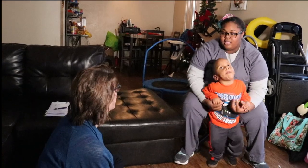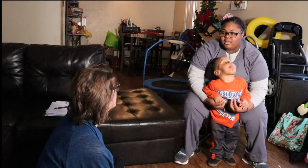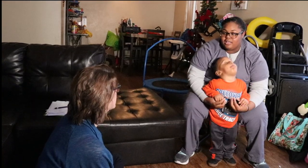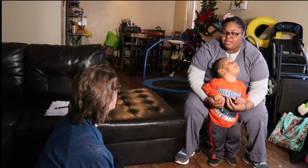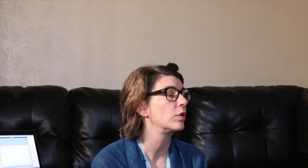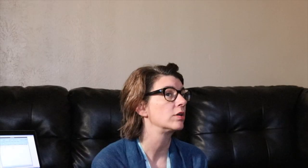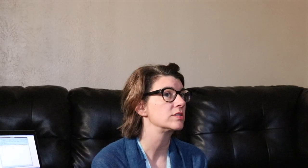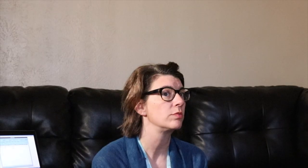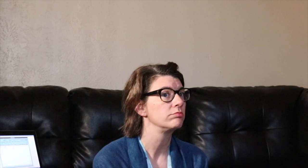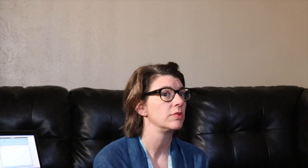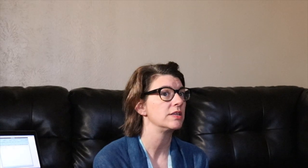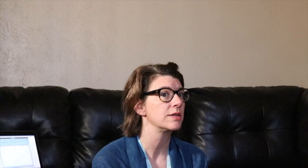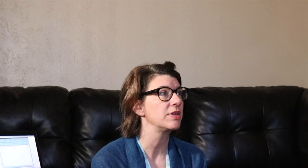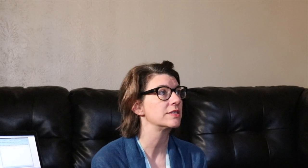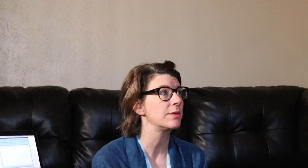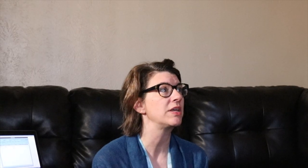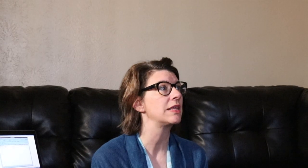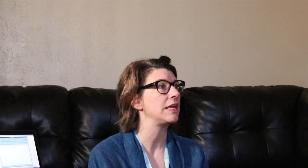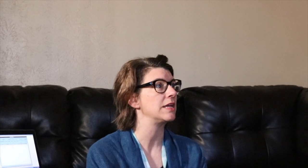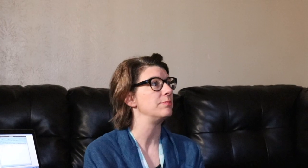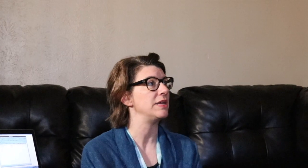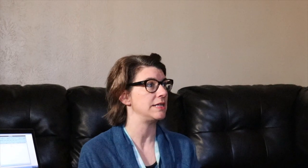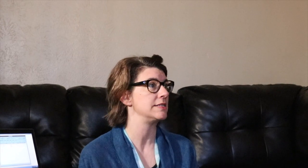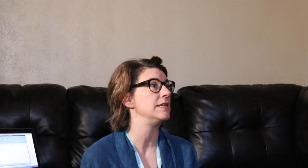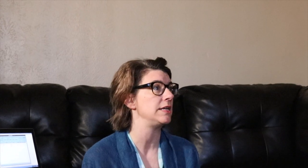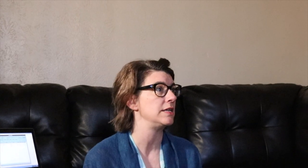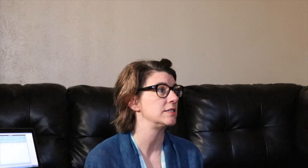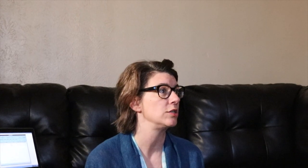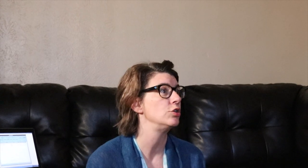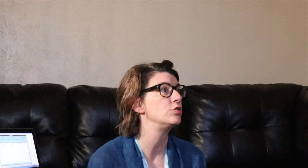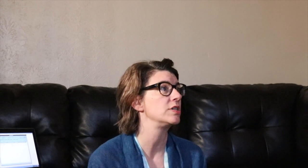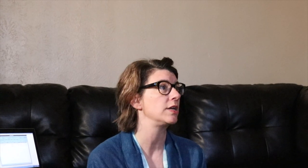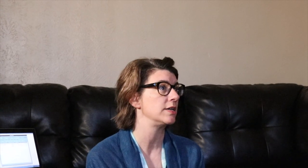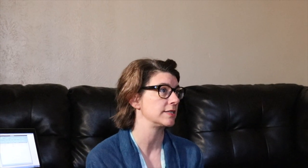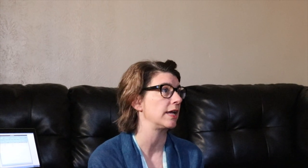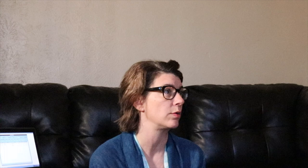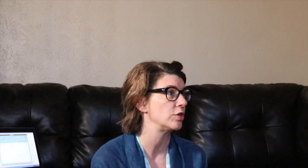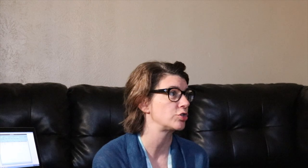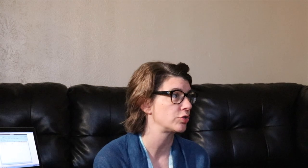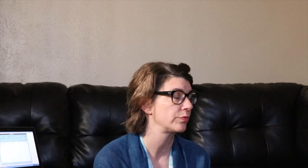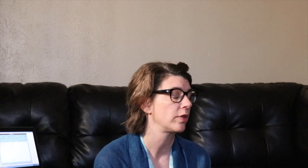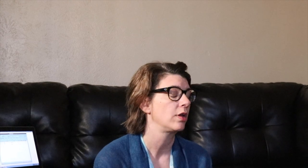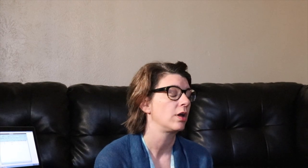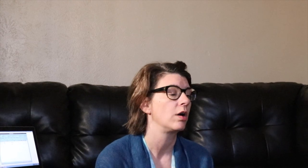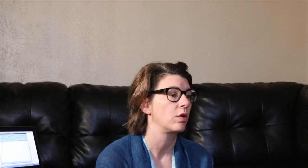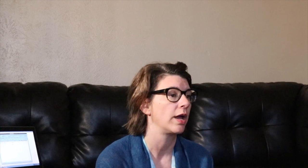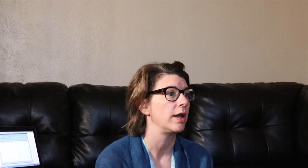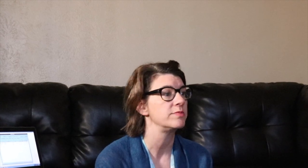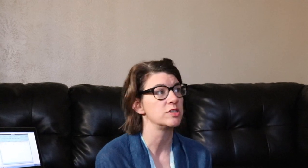A single word. So, something that he can meet his needs using his language. Yes. Okay.